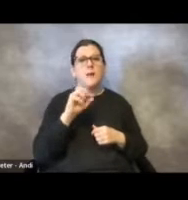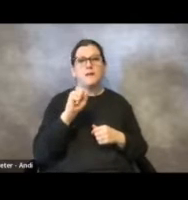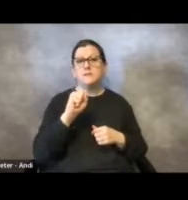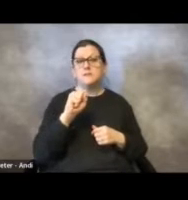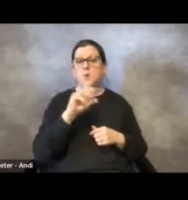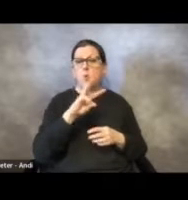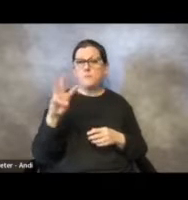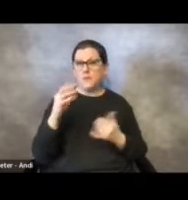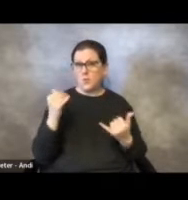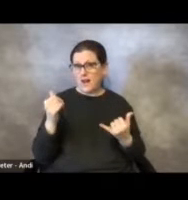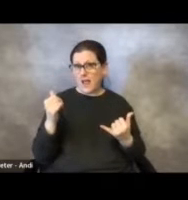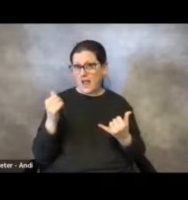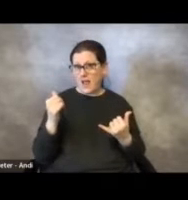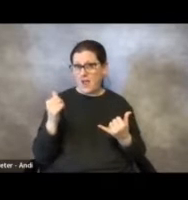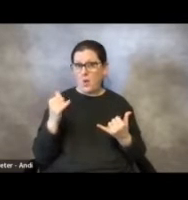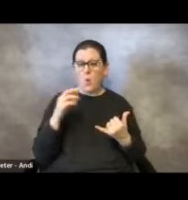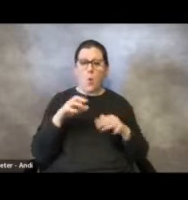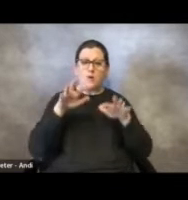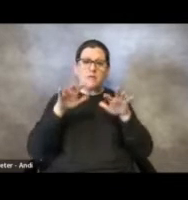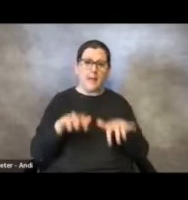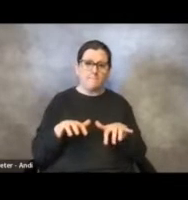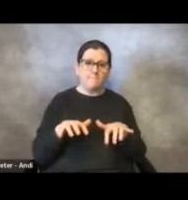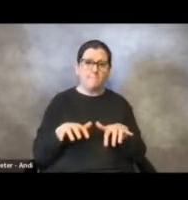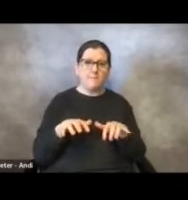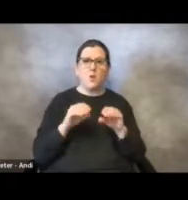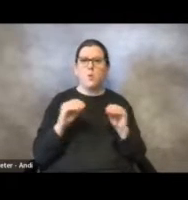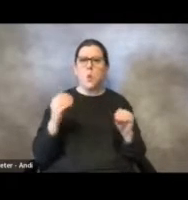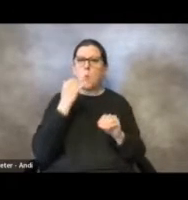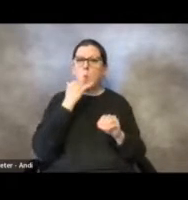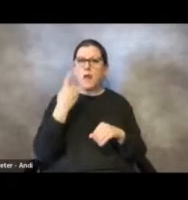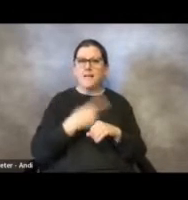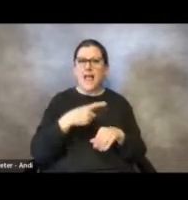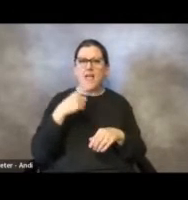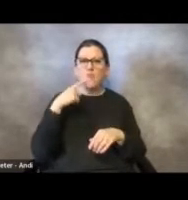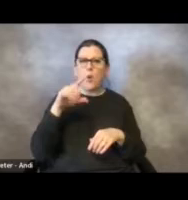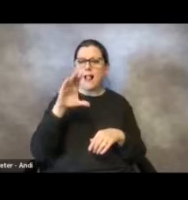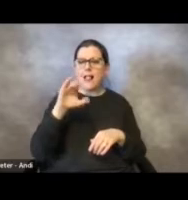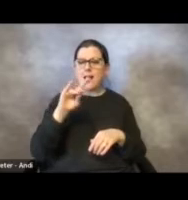now, or if you type in a No Wrong Door in claiming it'll take you to this page. And so